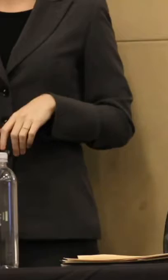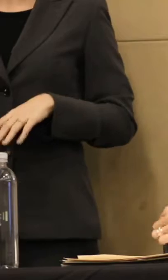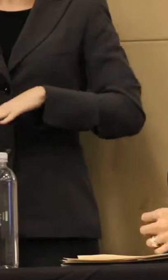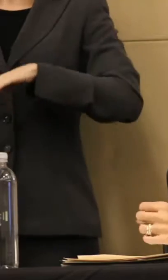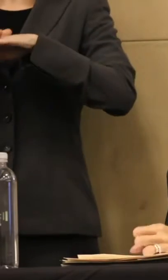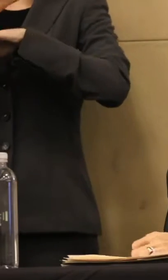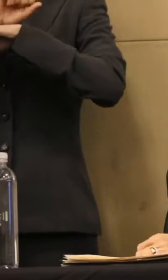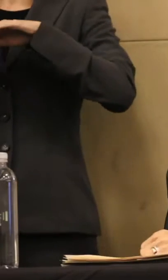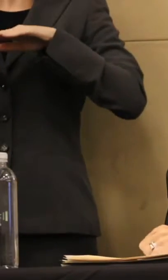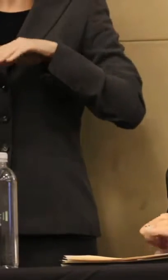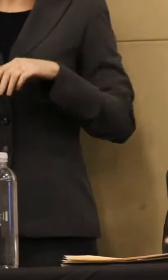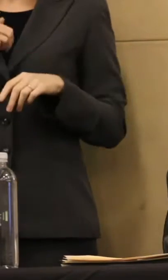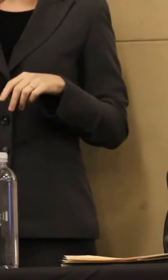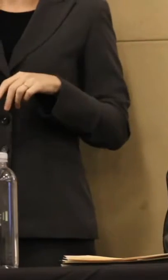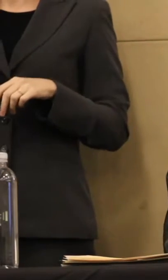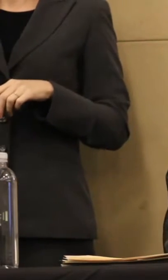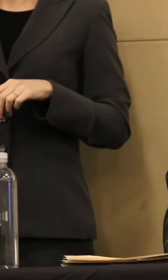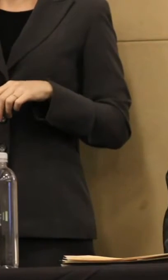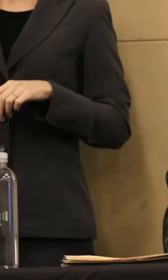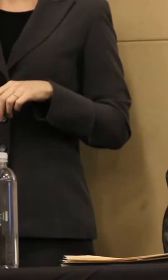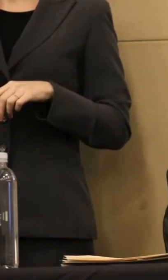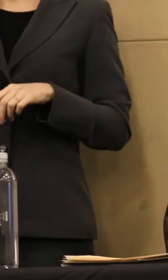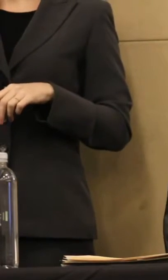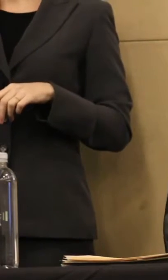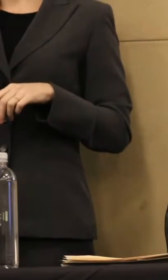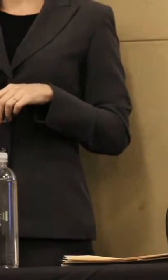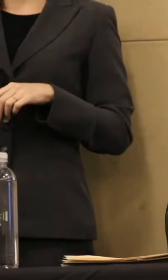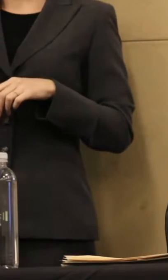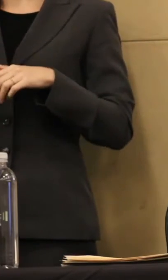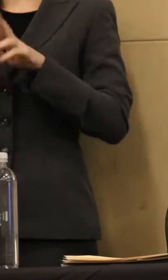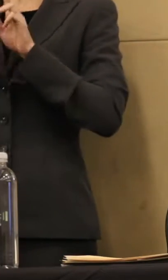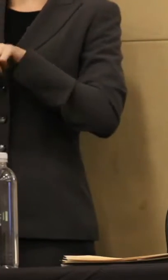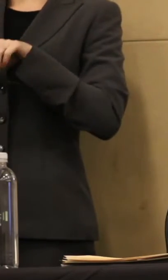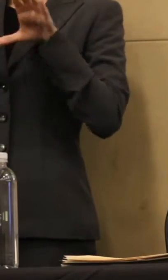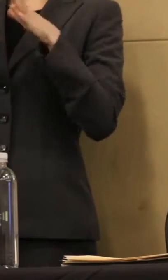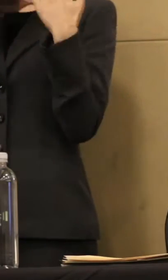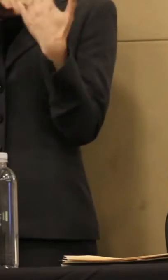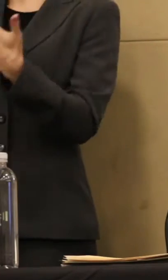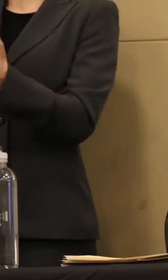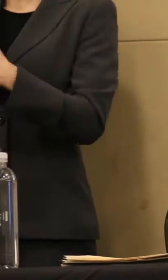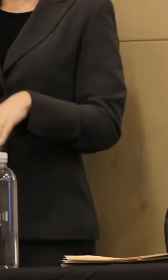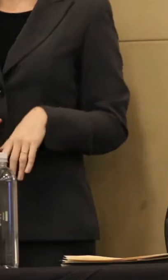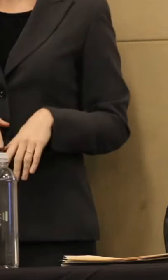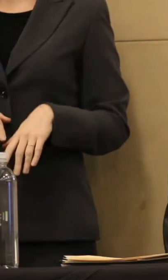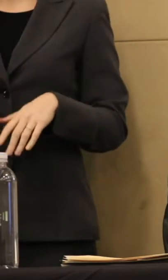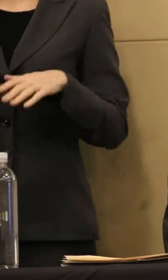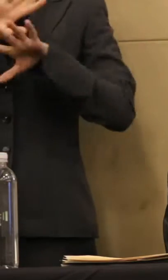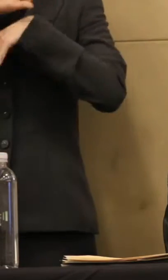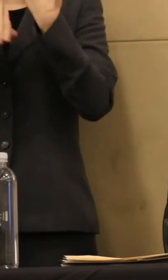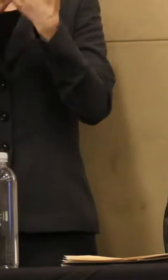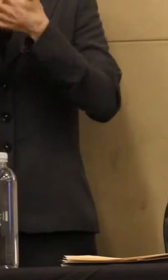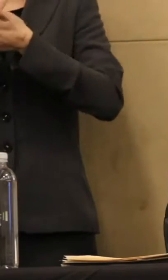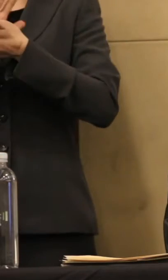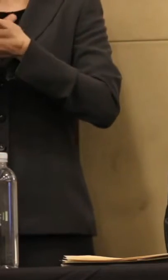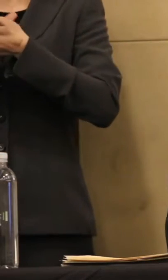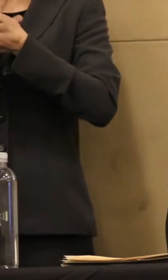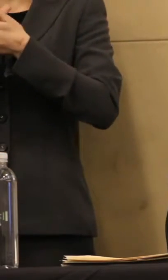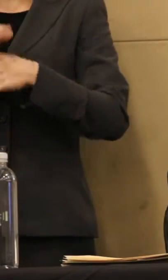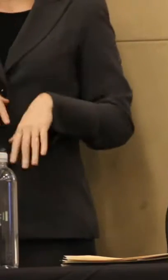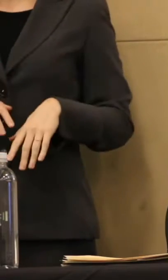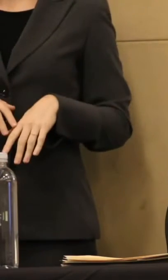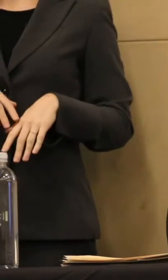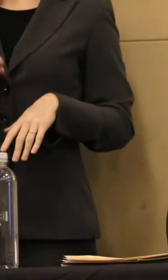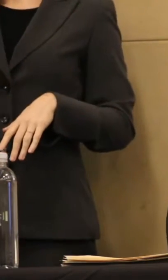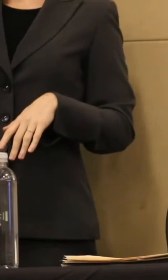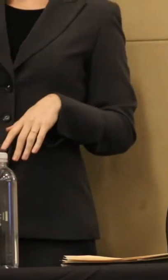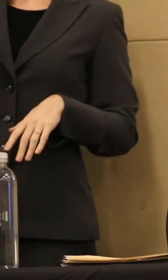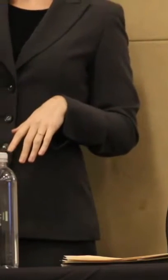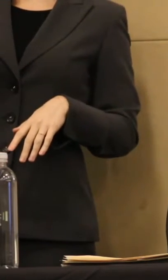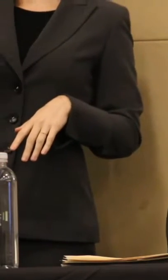report did a study of 800 films, only 2.4 percent of the characters in those films had